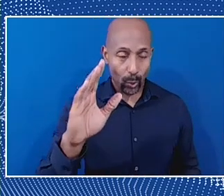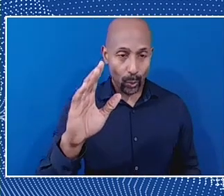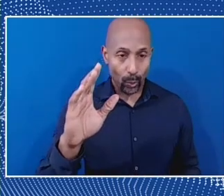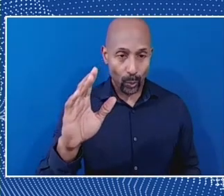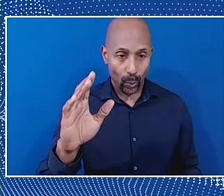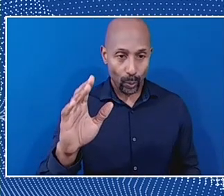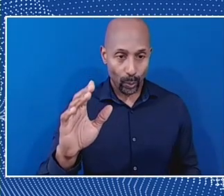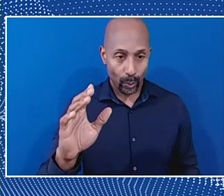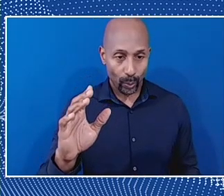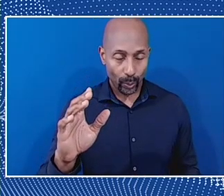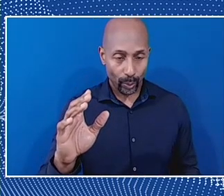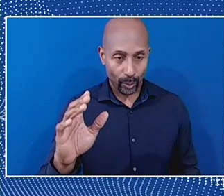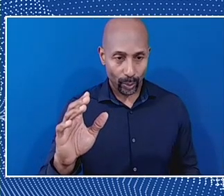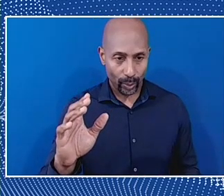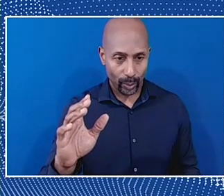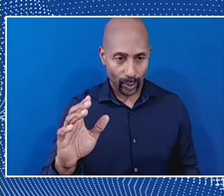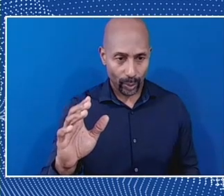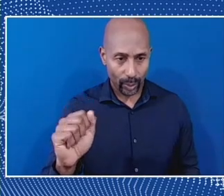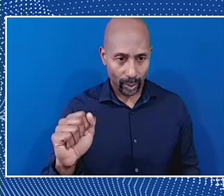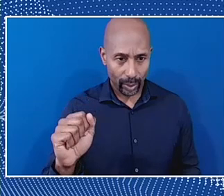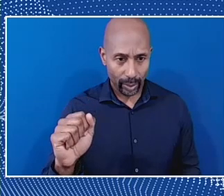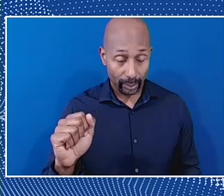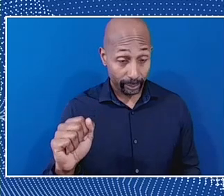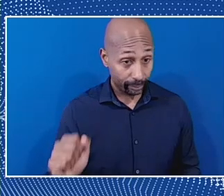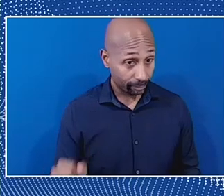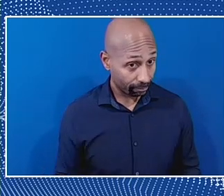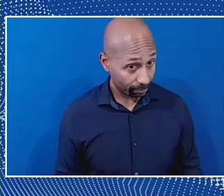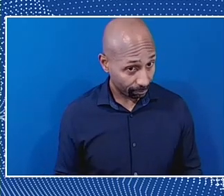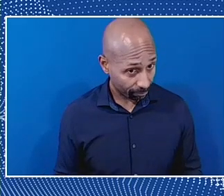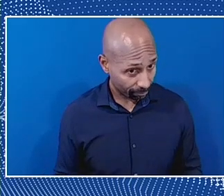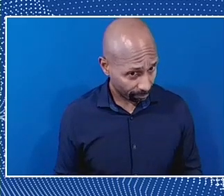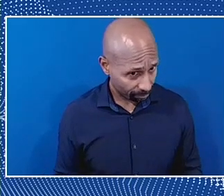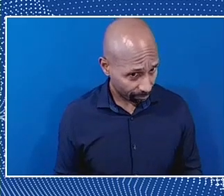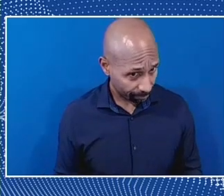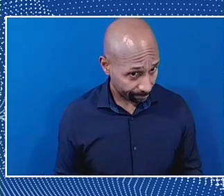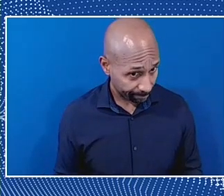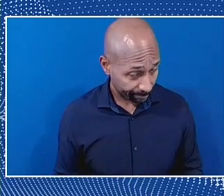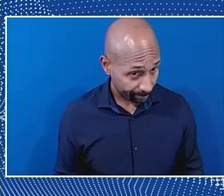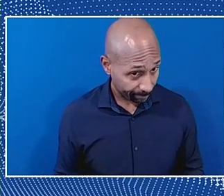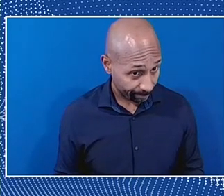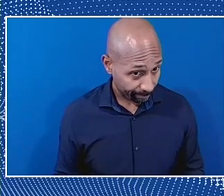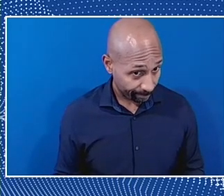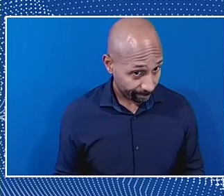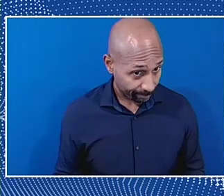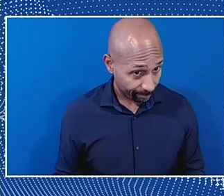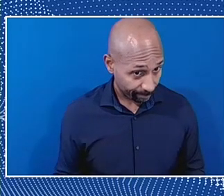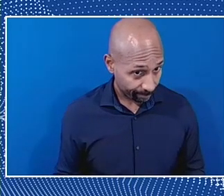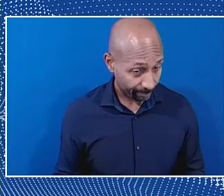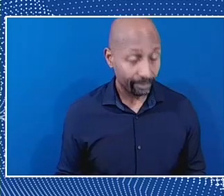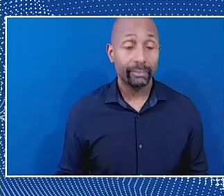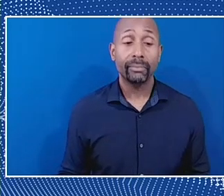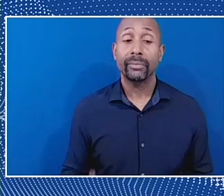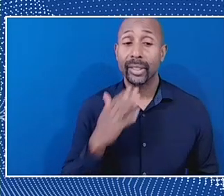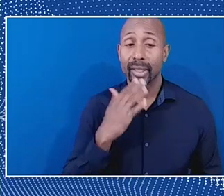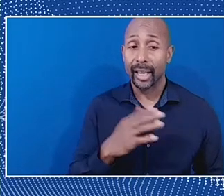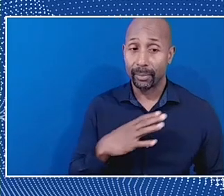Hi. Hello. First and foremost, I'd like to thank the committee for allowing me time to speak. I'm a 32-year-old male who works as a software engineer.